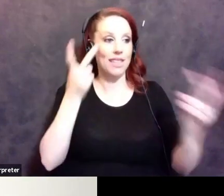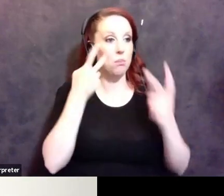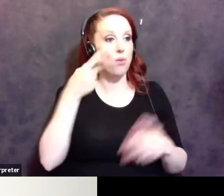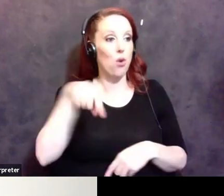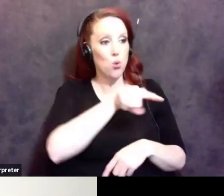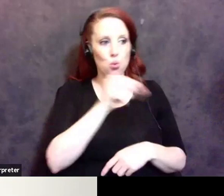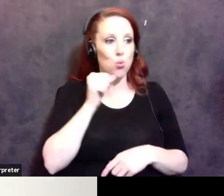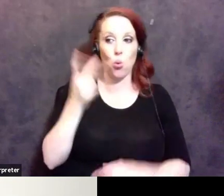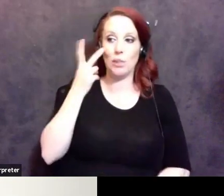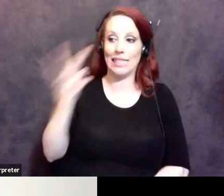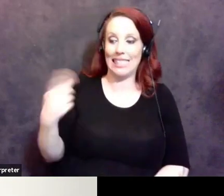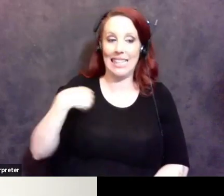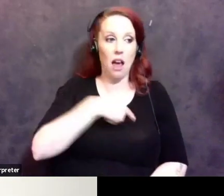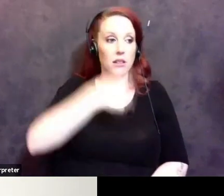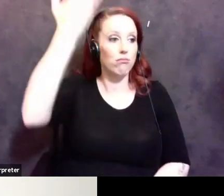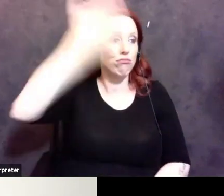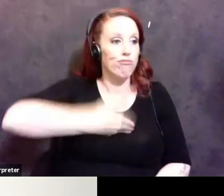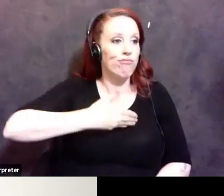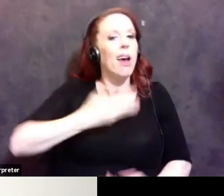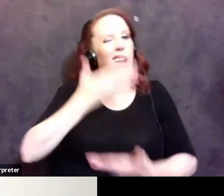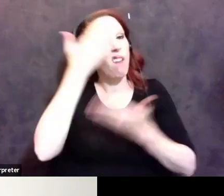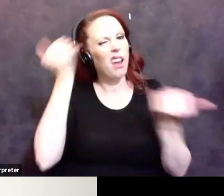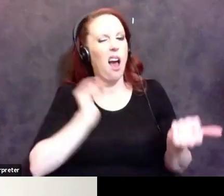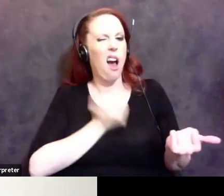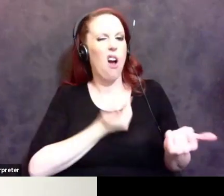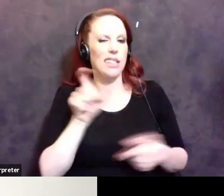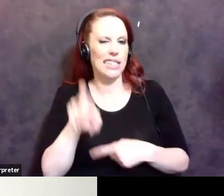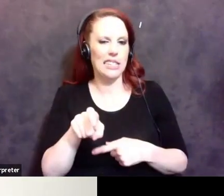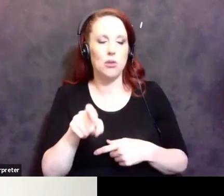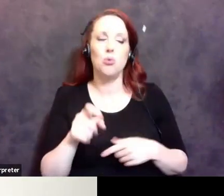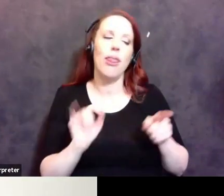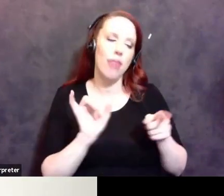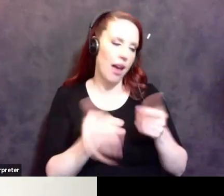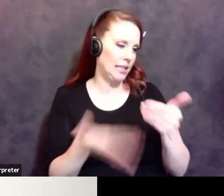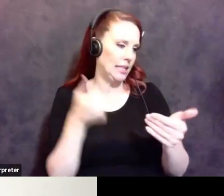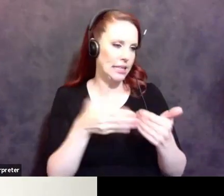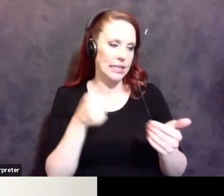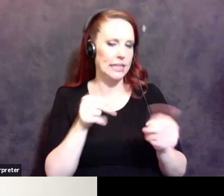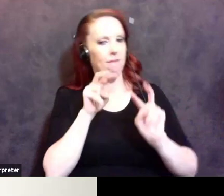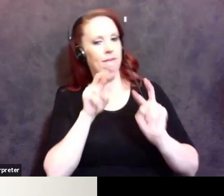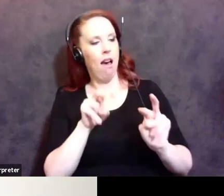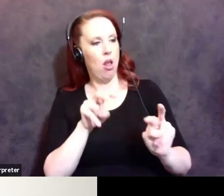our needs are forgotten. That's number one. Easiest thing to do. The second thing to do